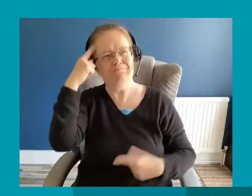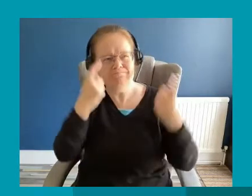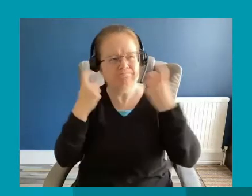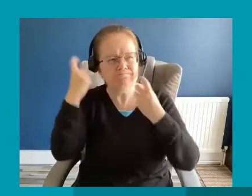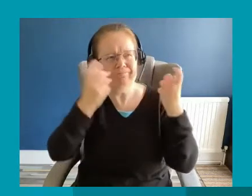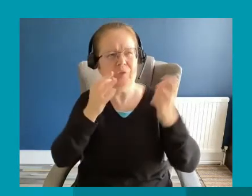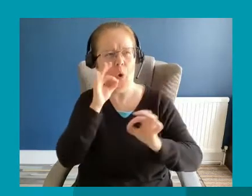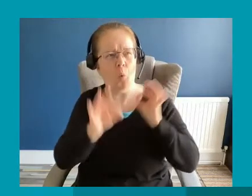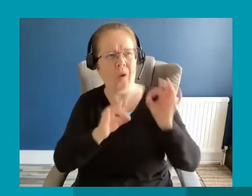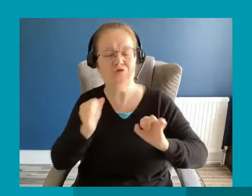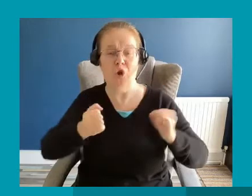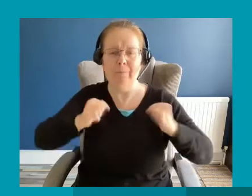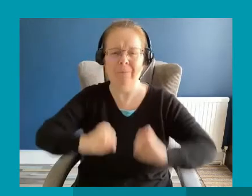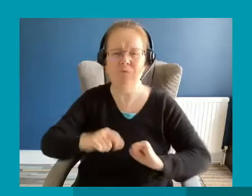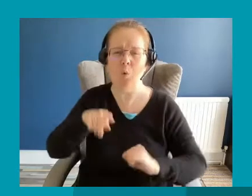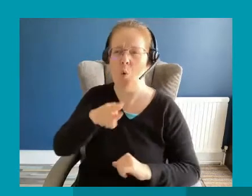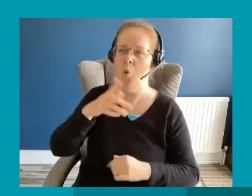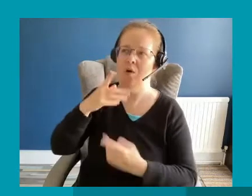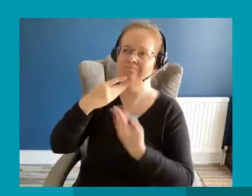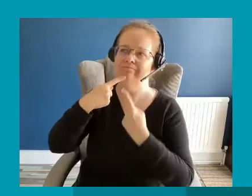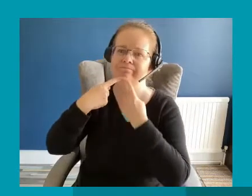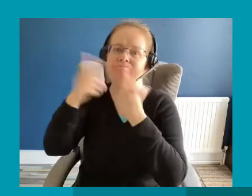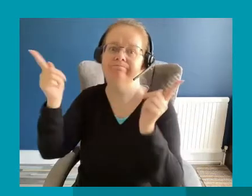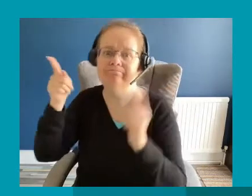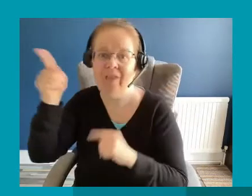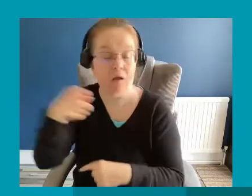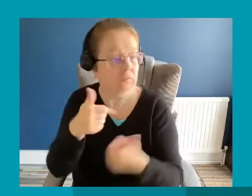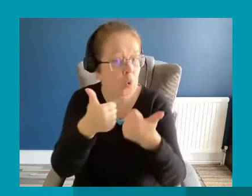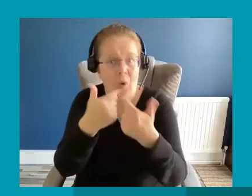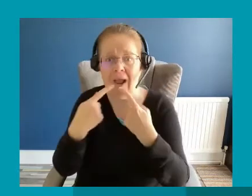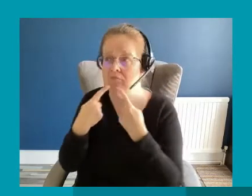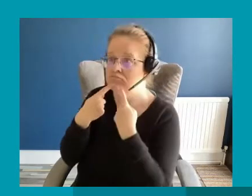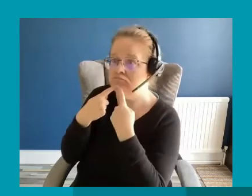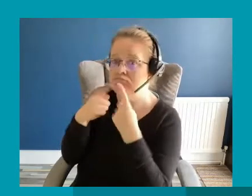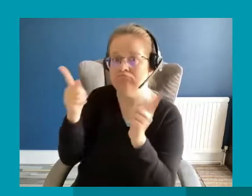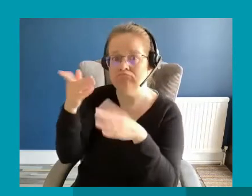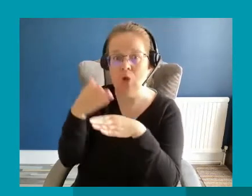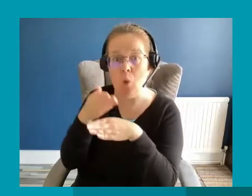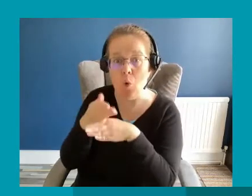to consider or ponder before you go there. It's OK if you do,